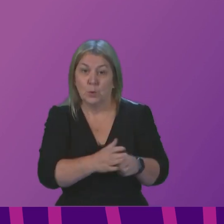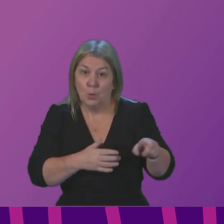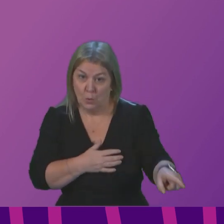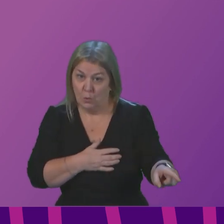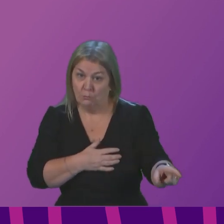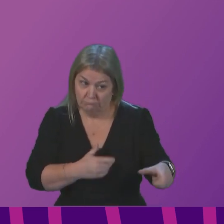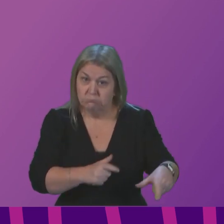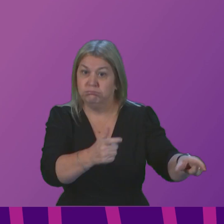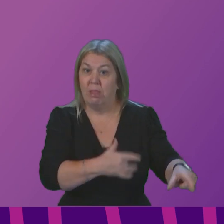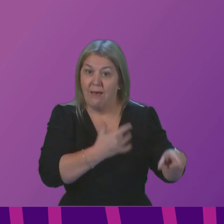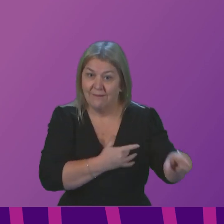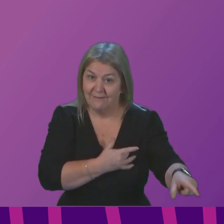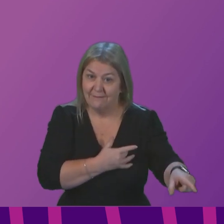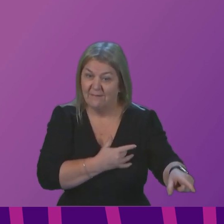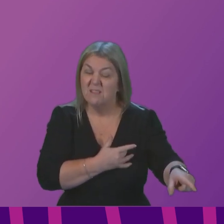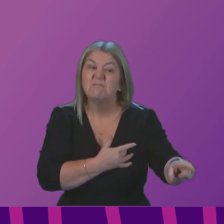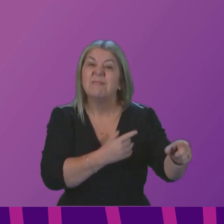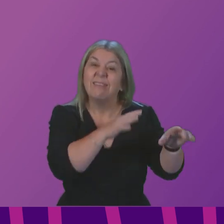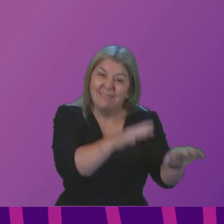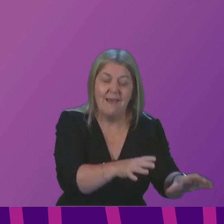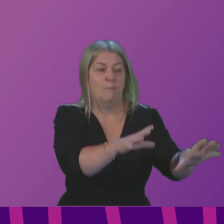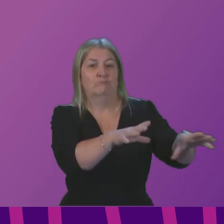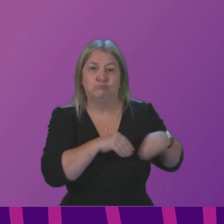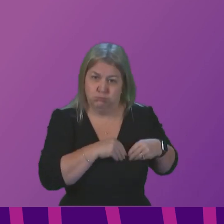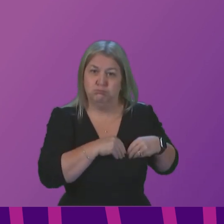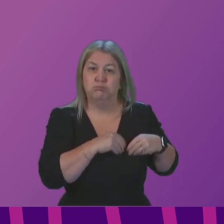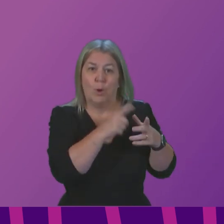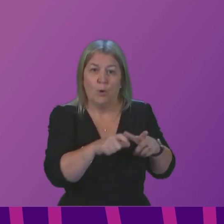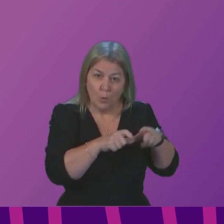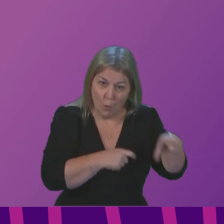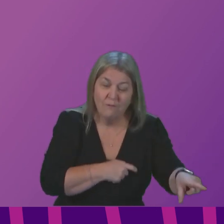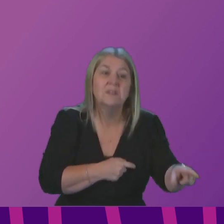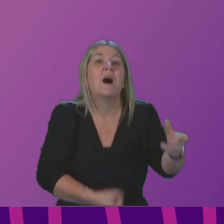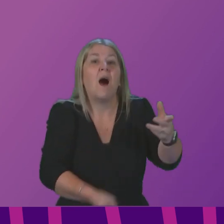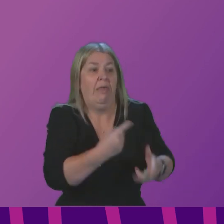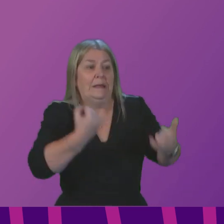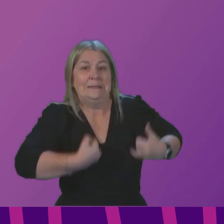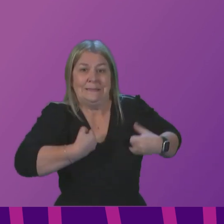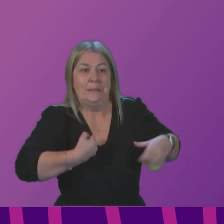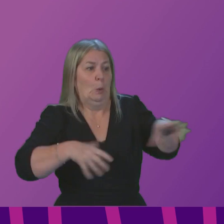he contracted Covid and a fungal infection—Aspergillus, which is a deadly bacteria that is often linked